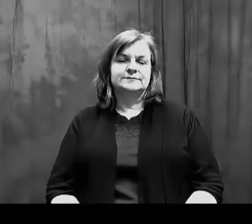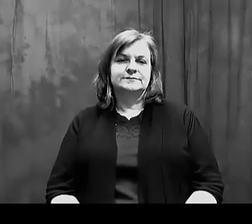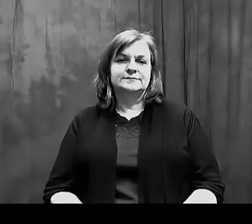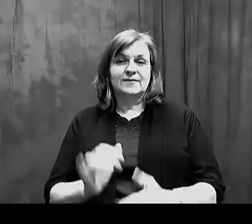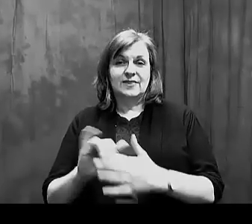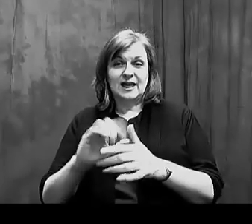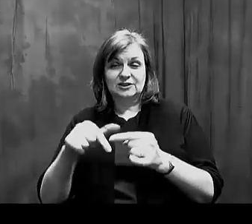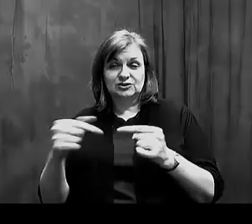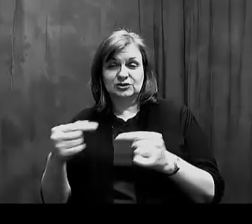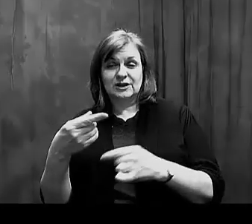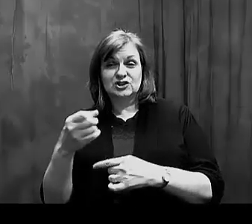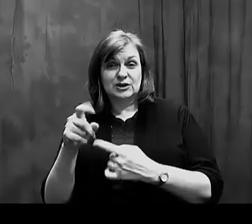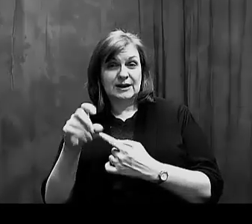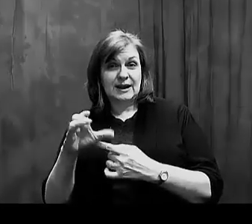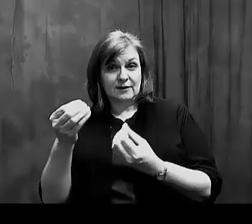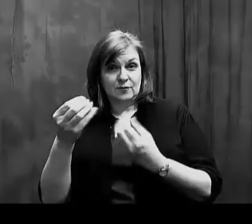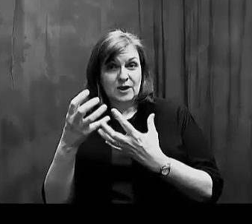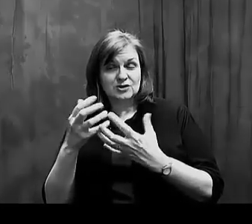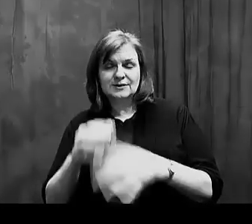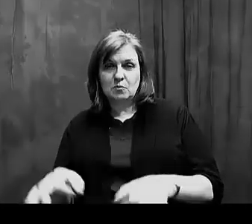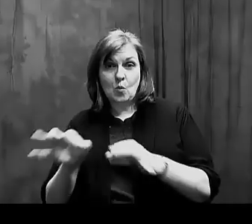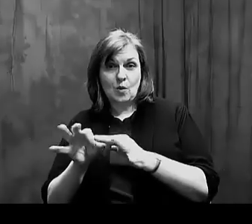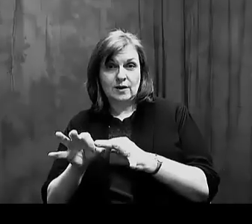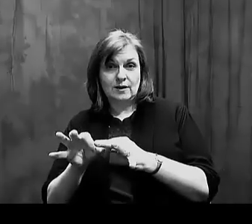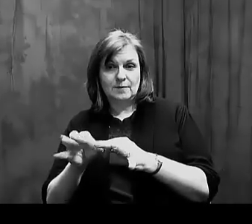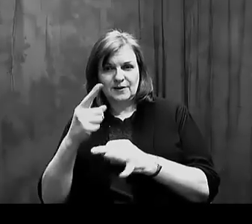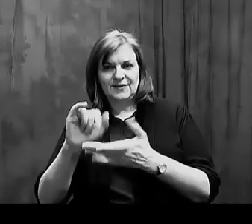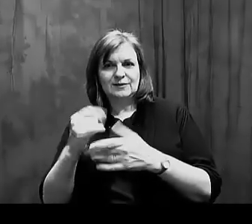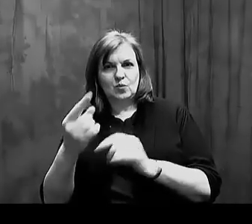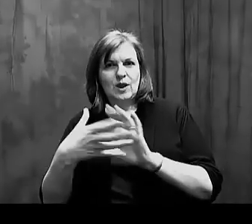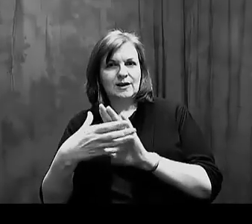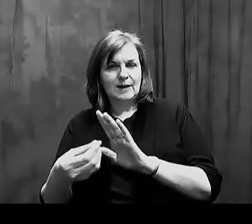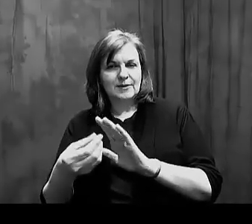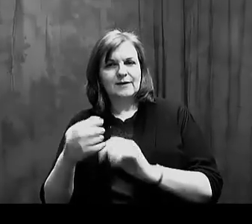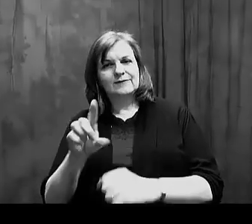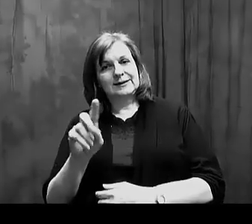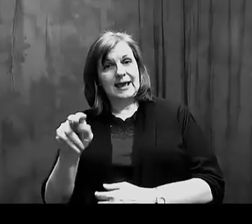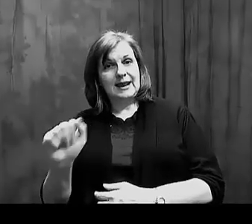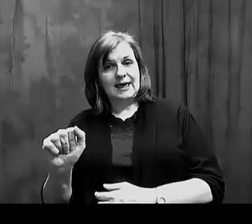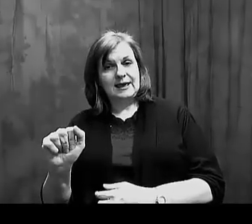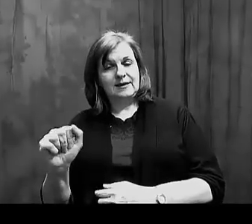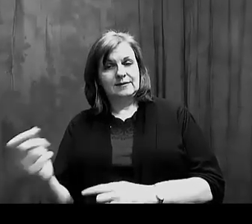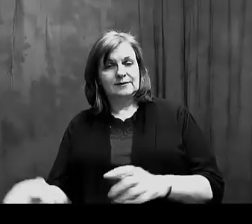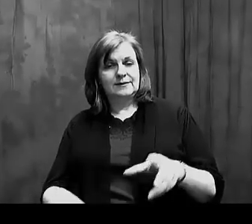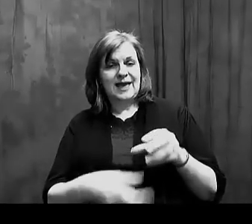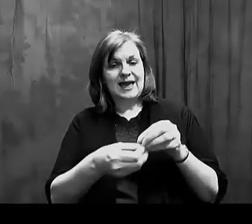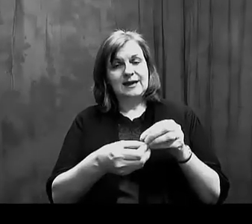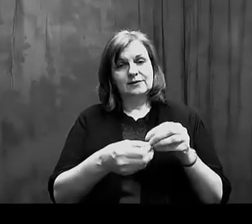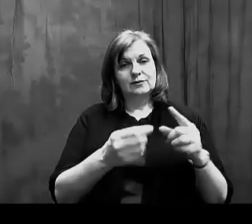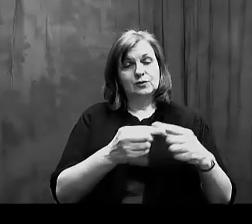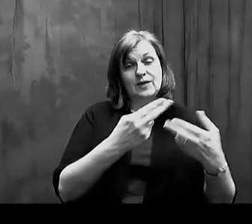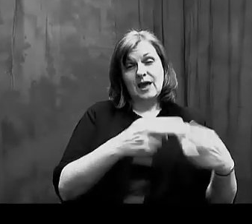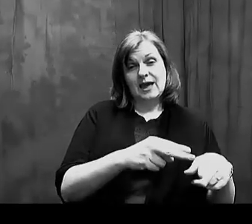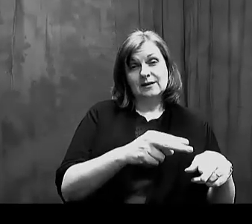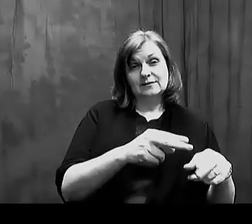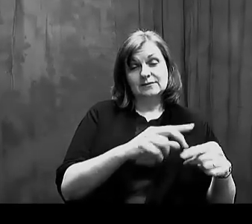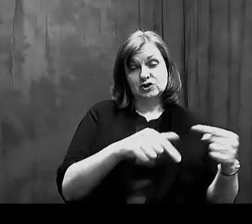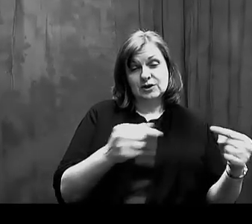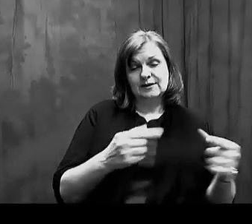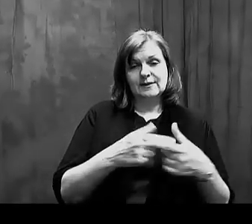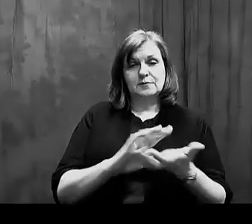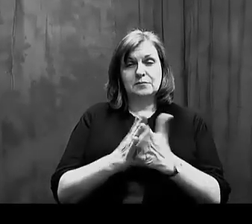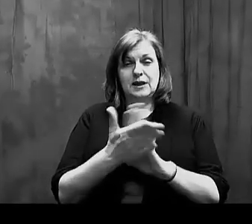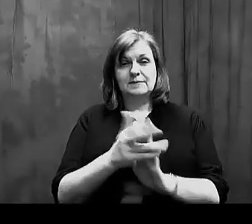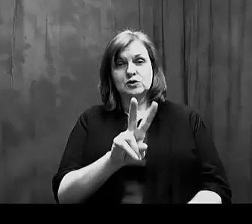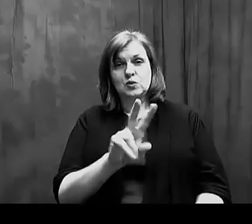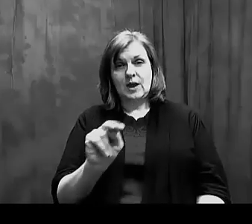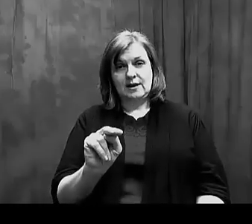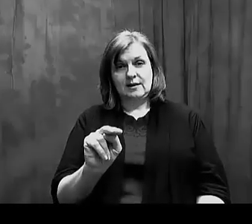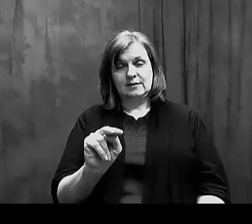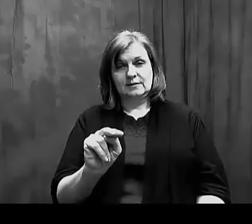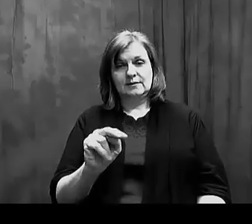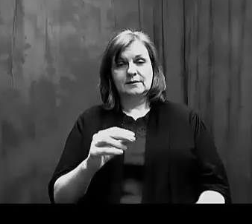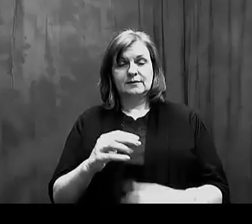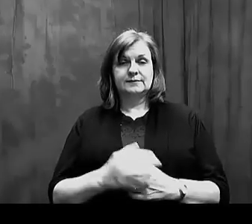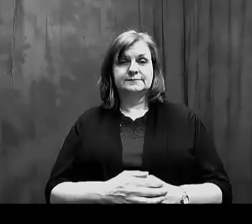zygote - remember a sygote is a fertilized egg